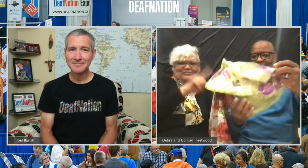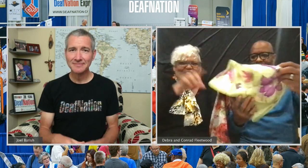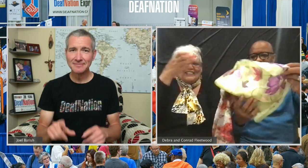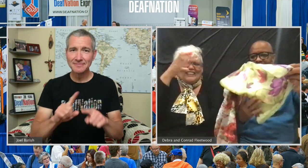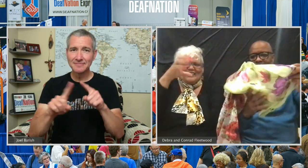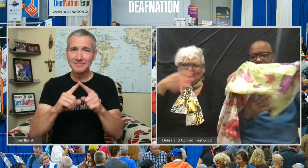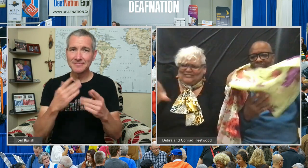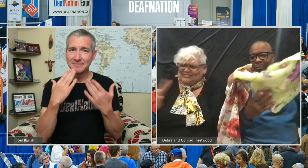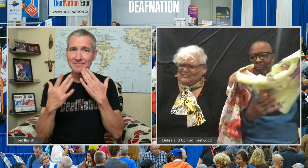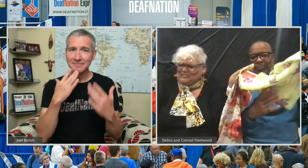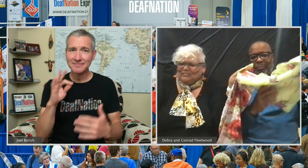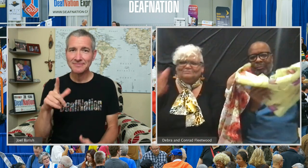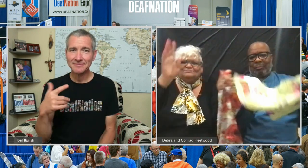Different decorations. A lot of different ones, very colorful!